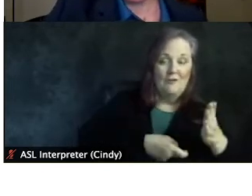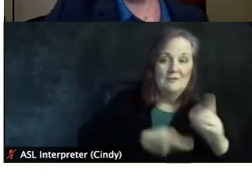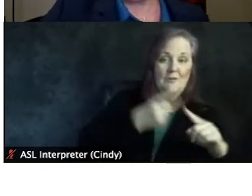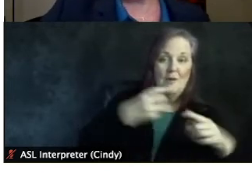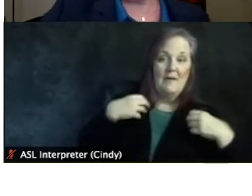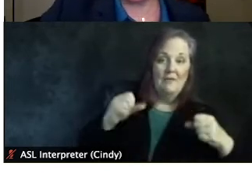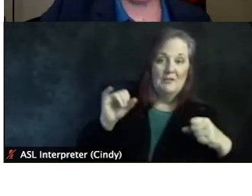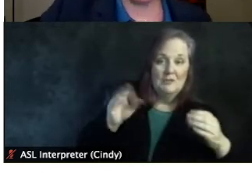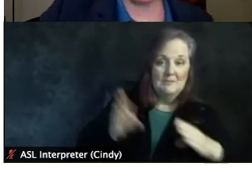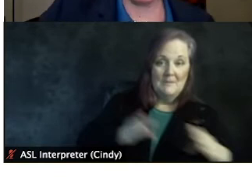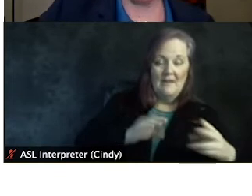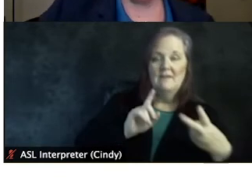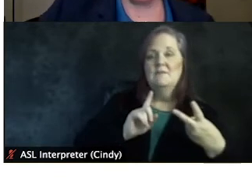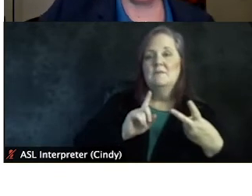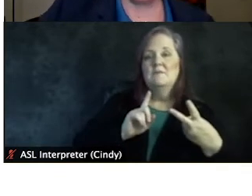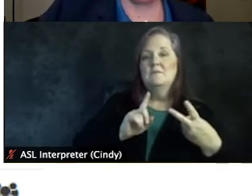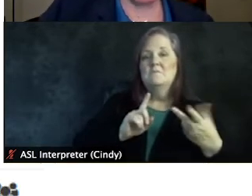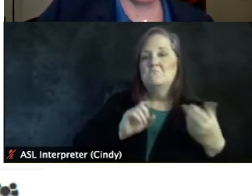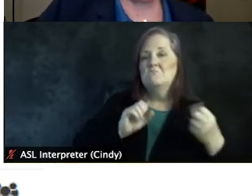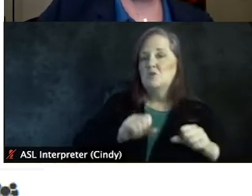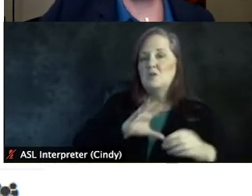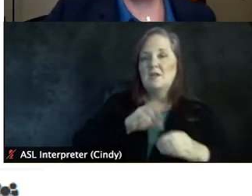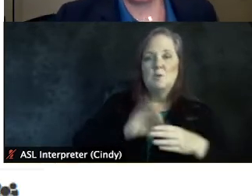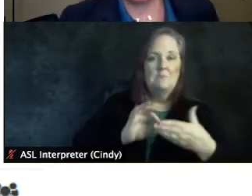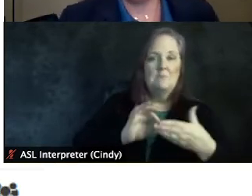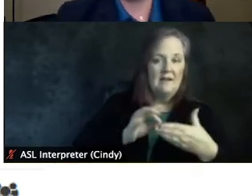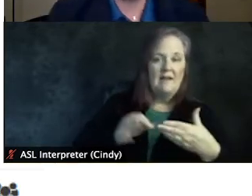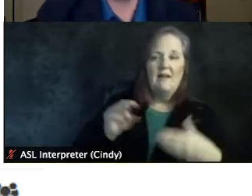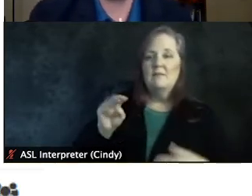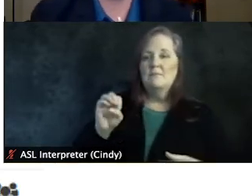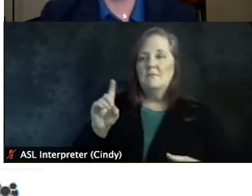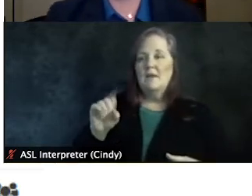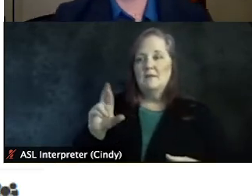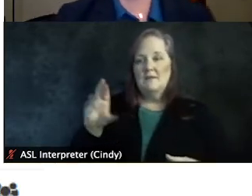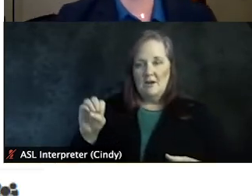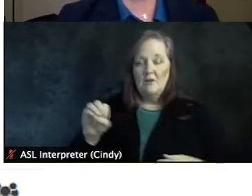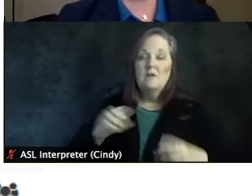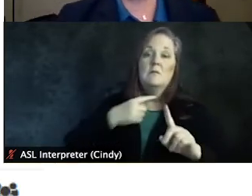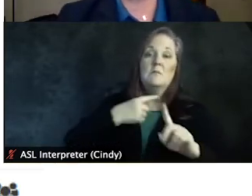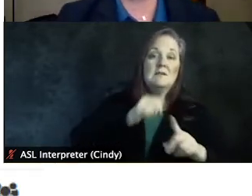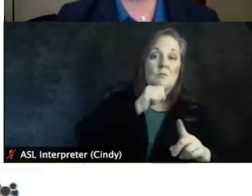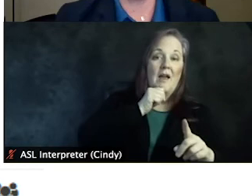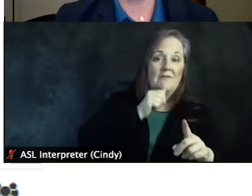and the Friends Committee on Legislation. And then the money here is really intense as well.